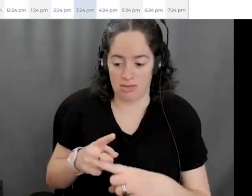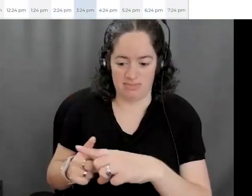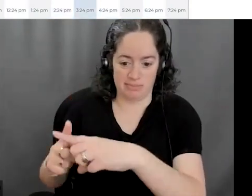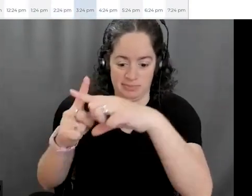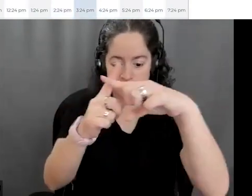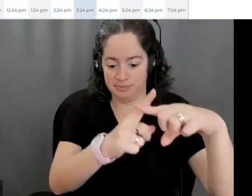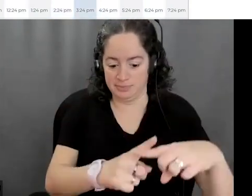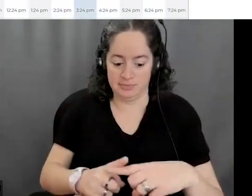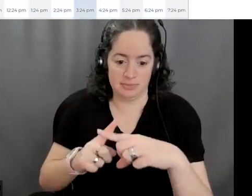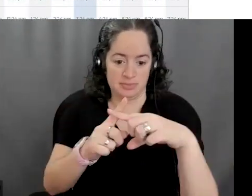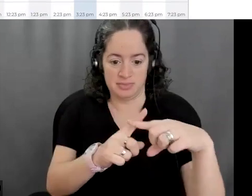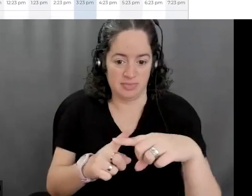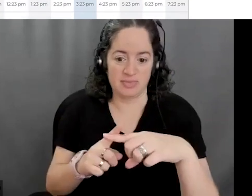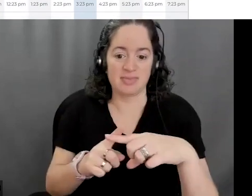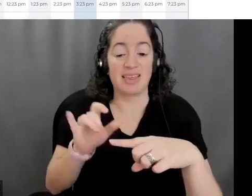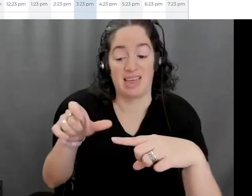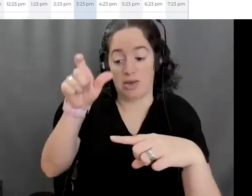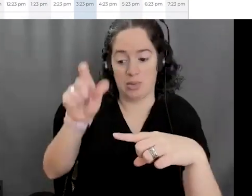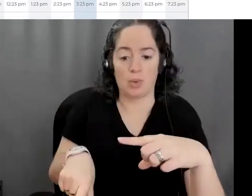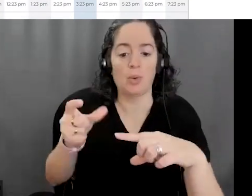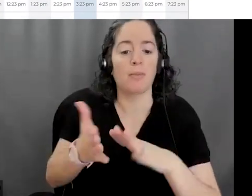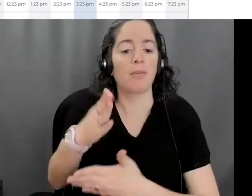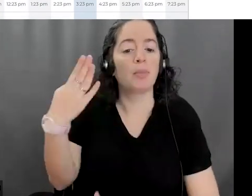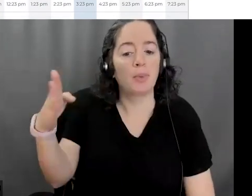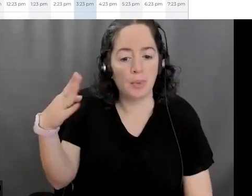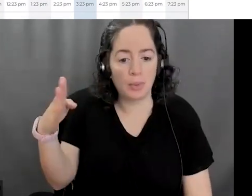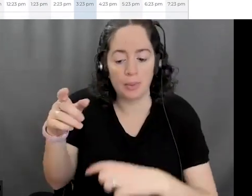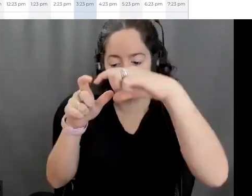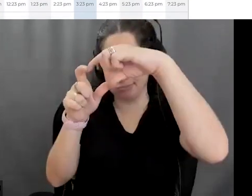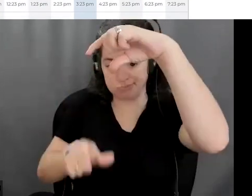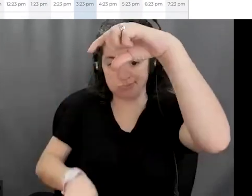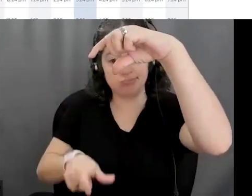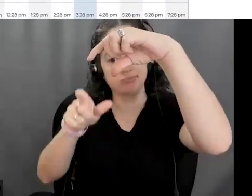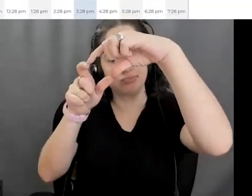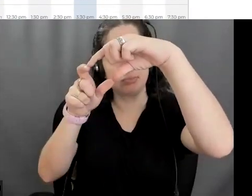so that your eye can easily follow from top to bottom. I'm going from Swallow Station all